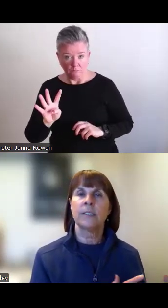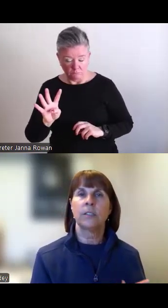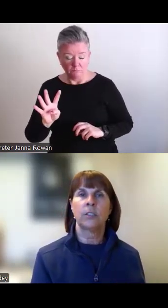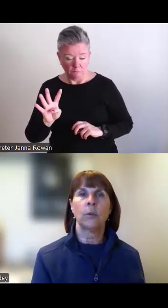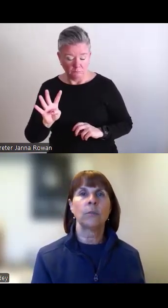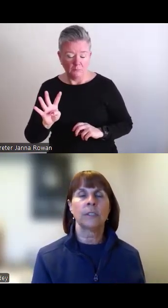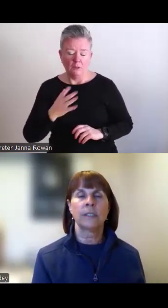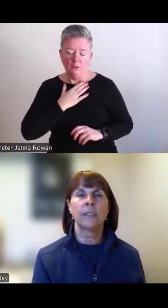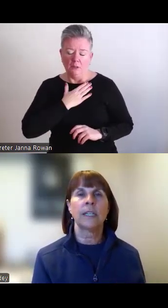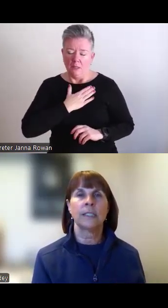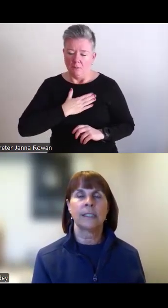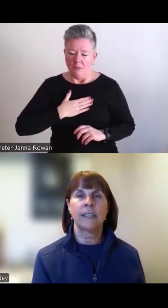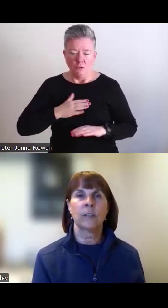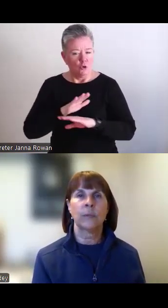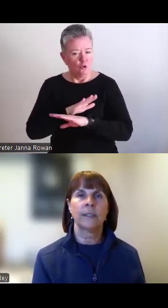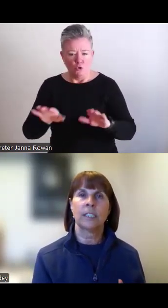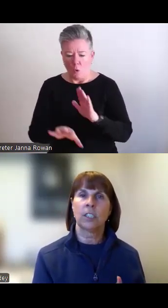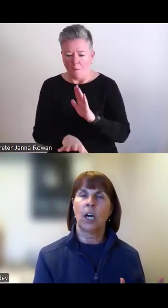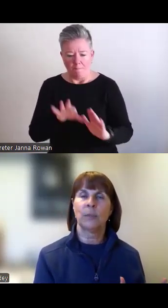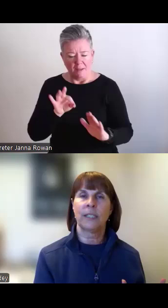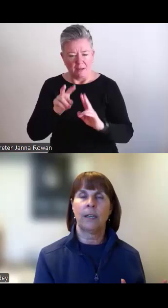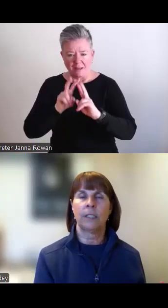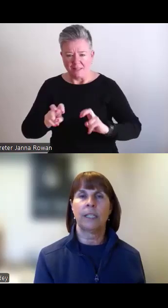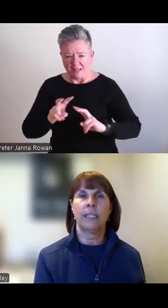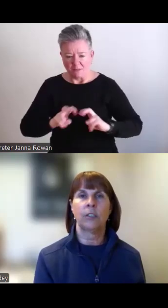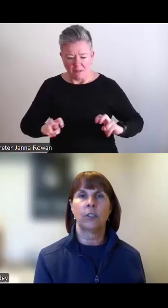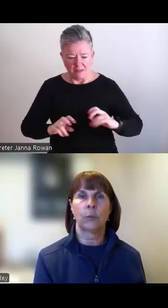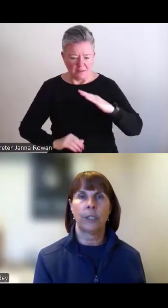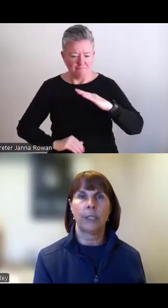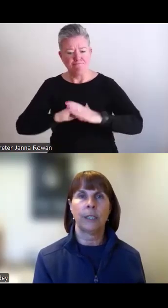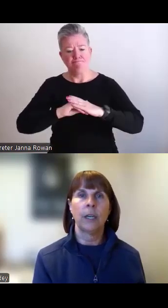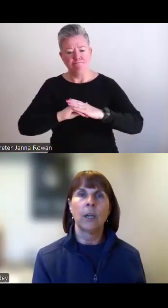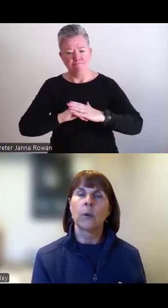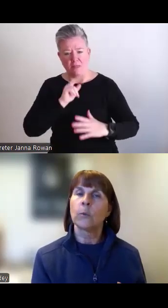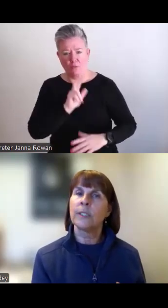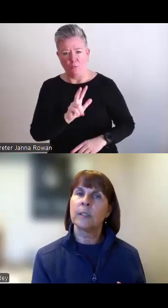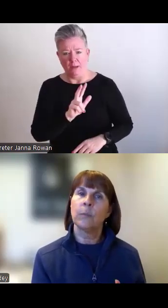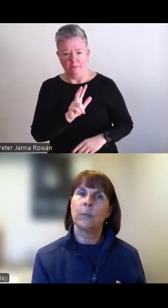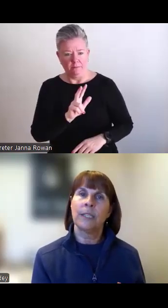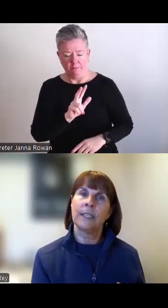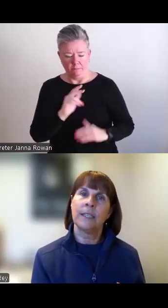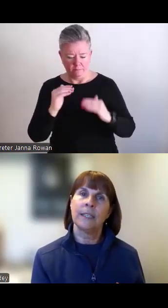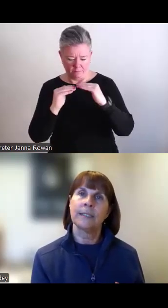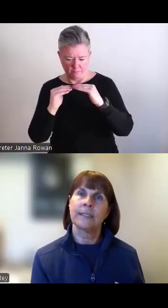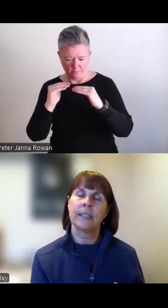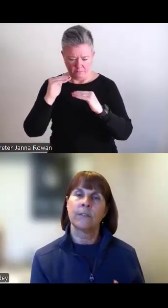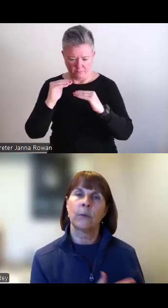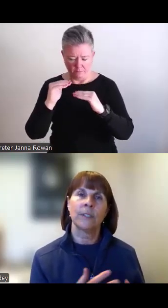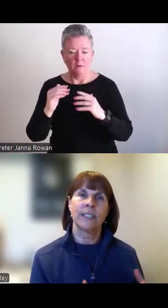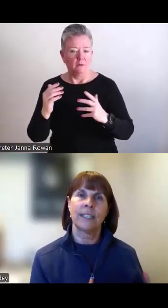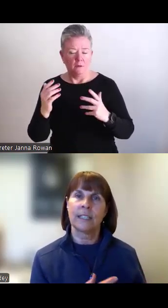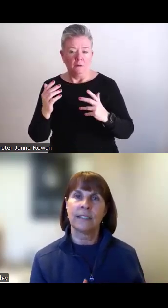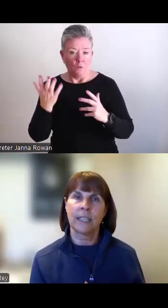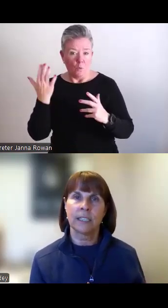please don't select an assessment that tops out at age three. Reason being is that for the data